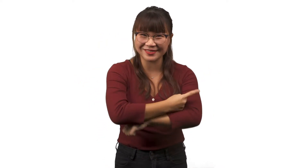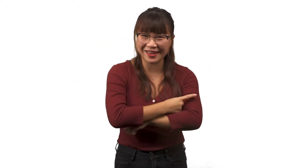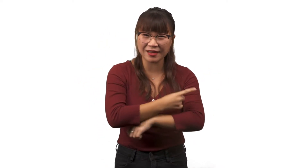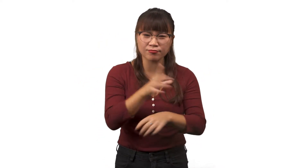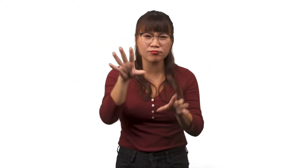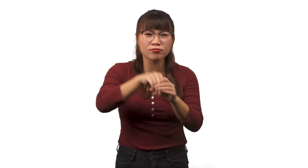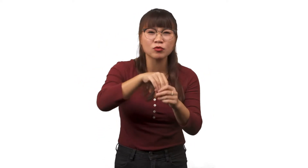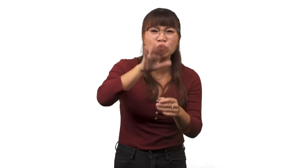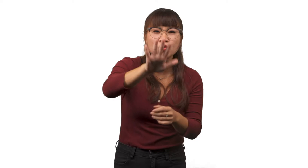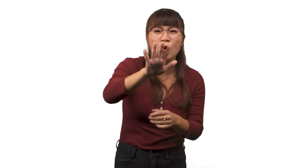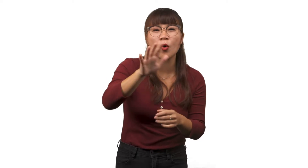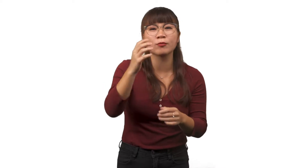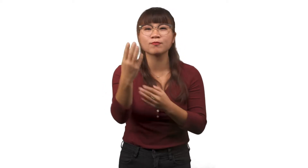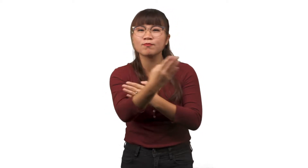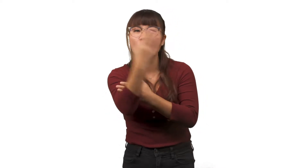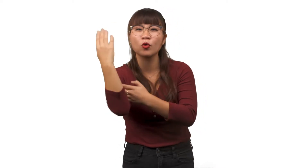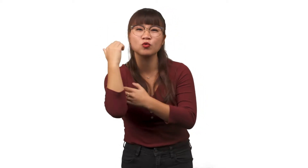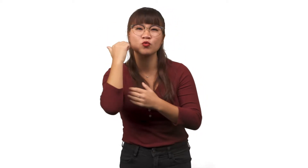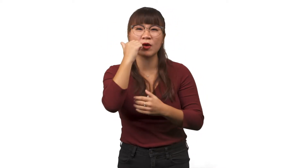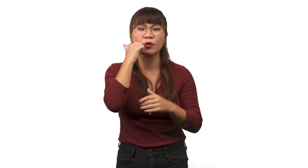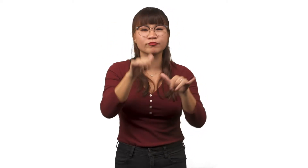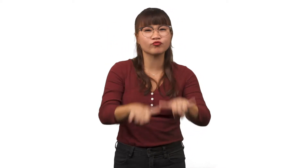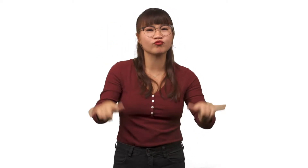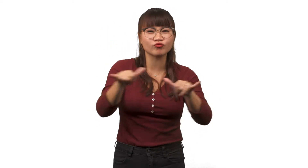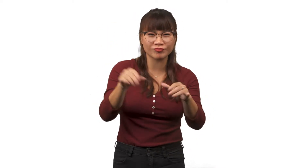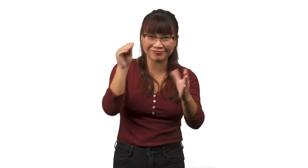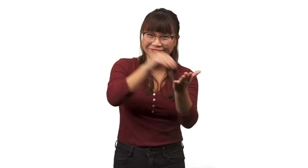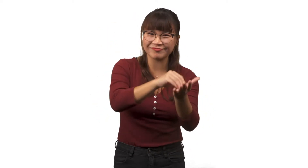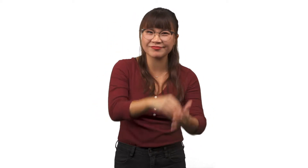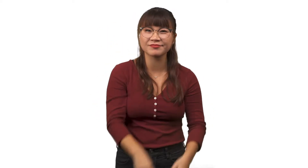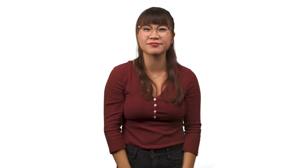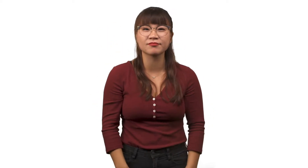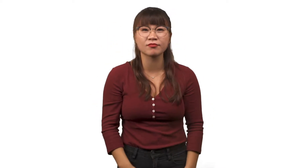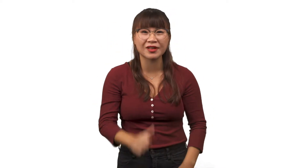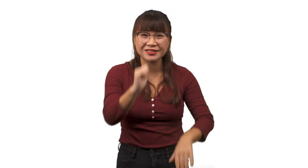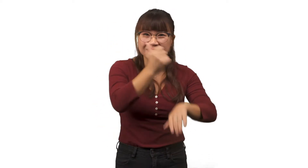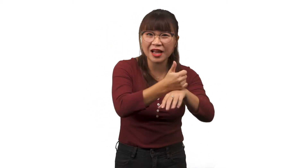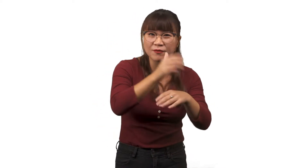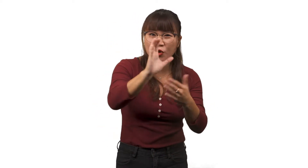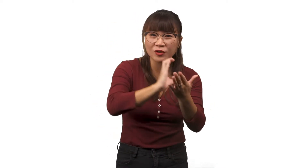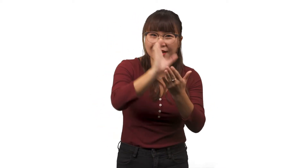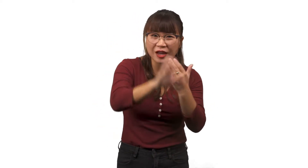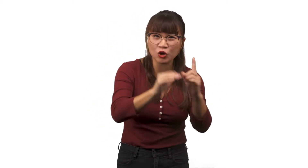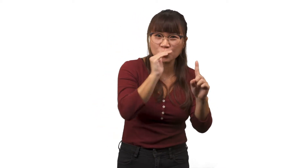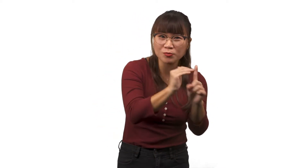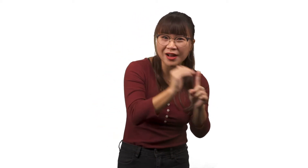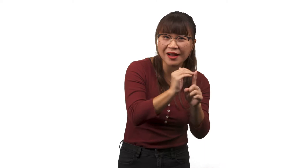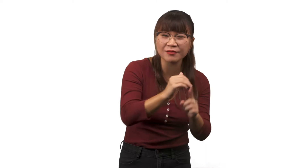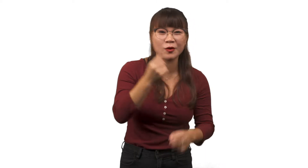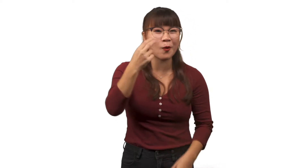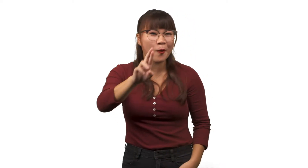We urge you to do it before you start your day, incorporate it in your morning routine.